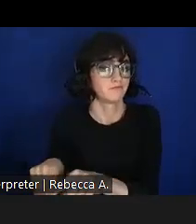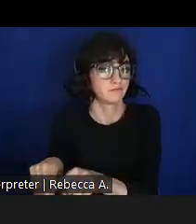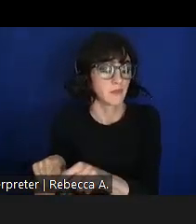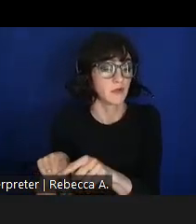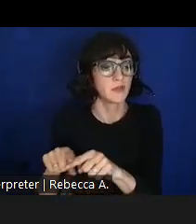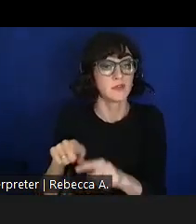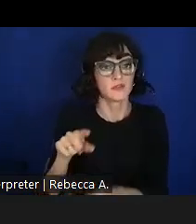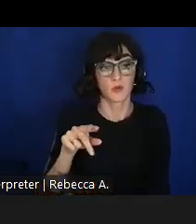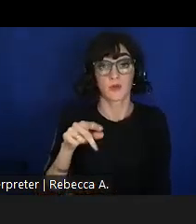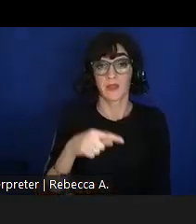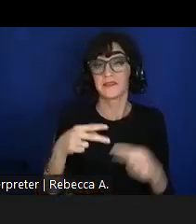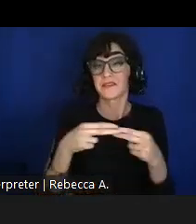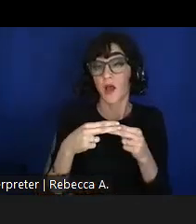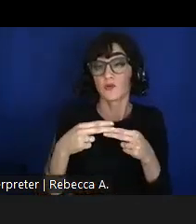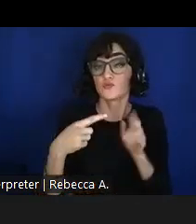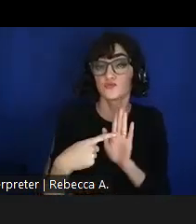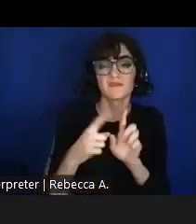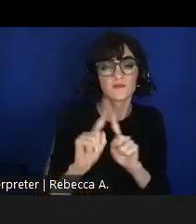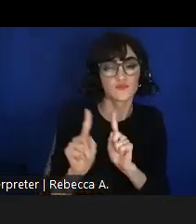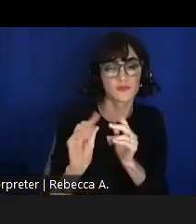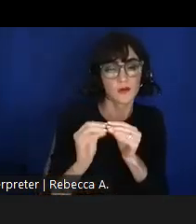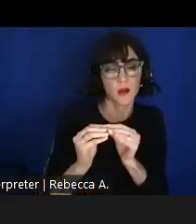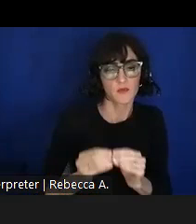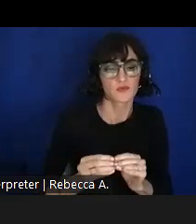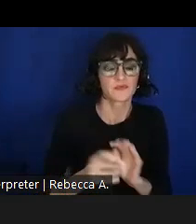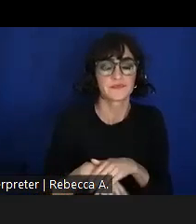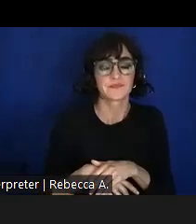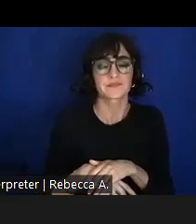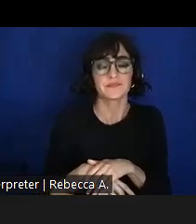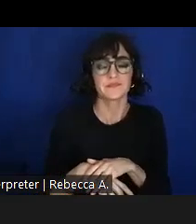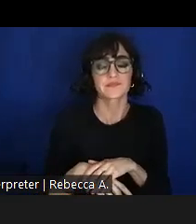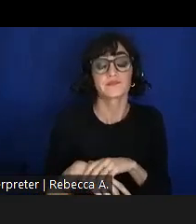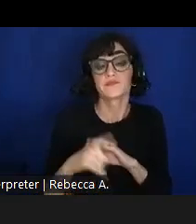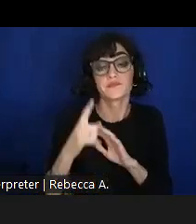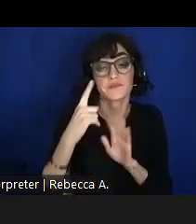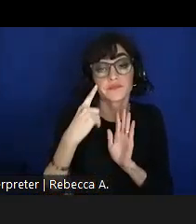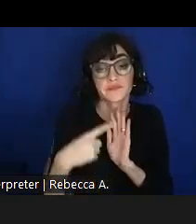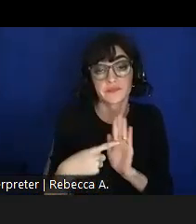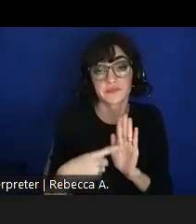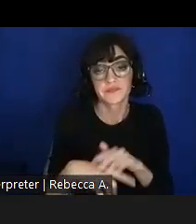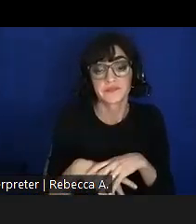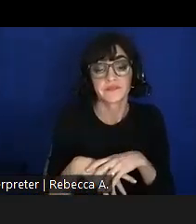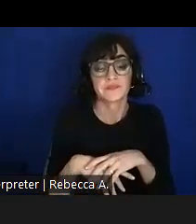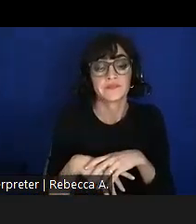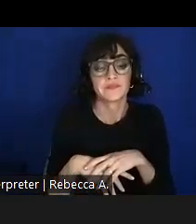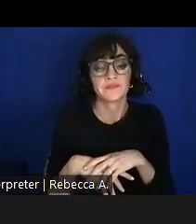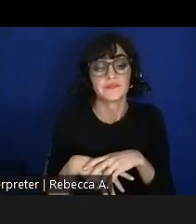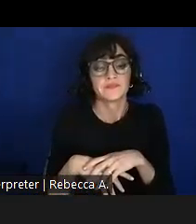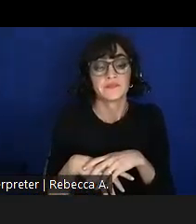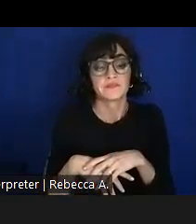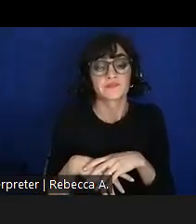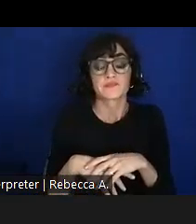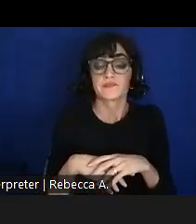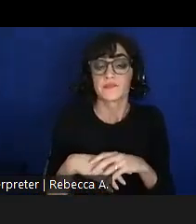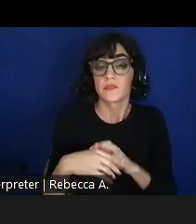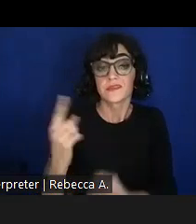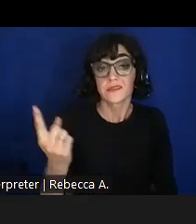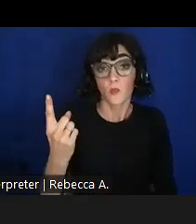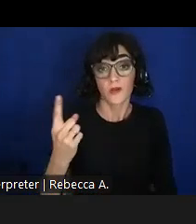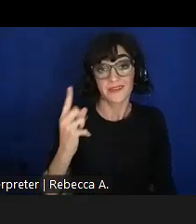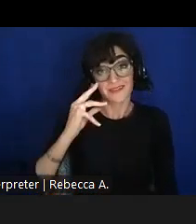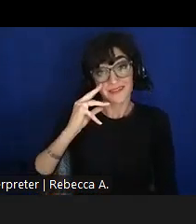numbers here for instance someone experiencing domestic violence is three times more likely